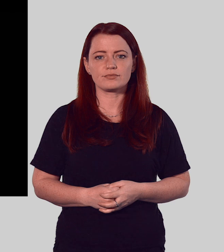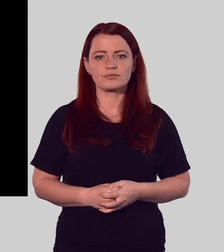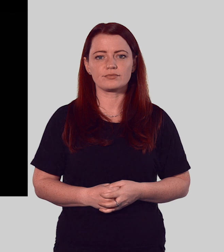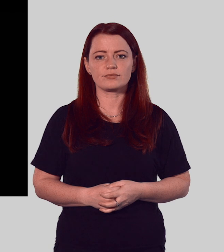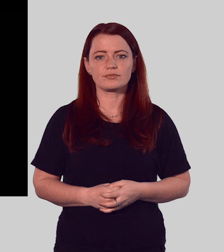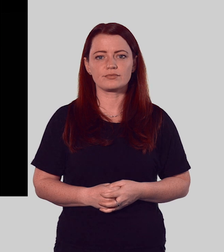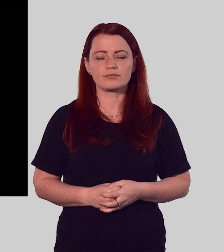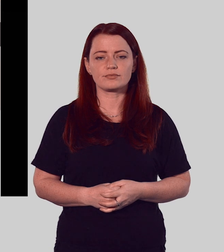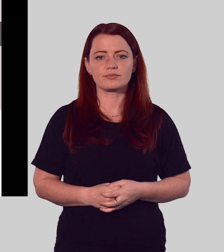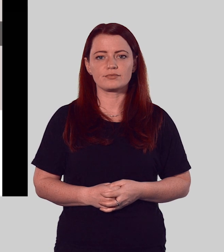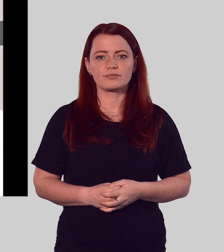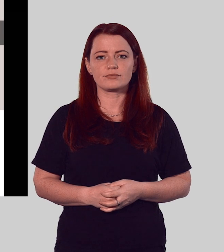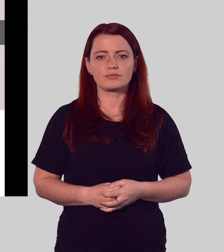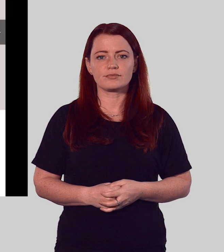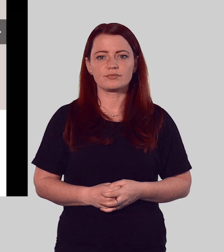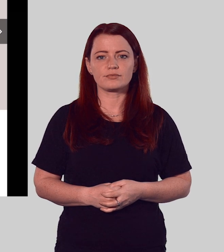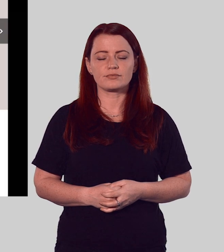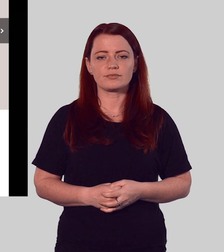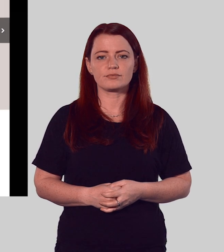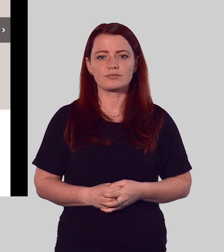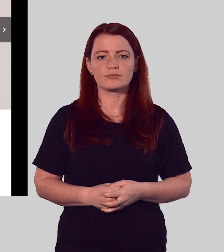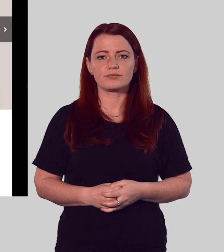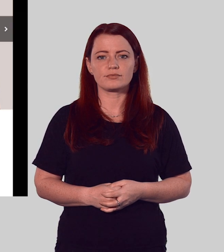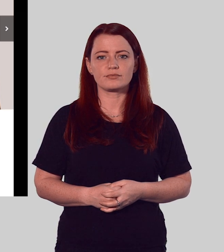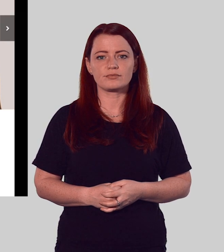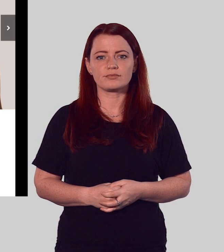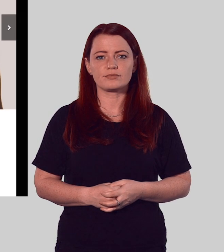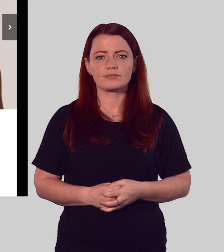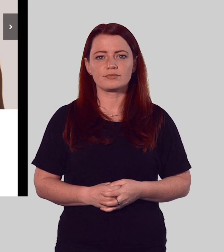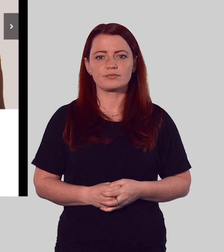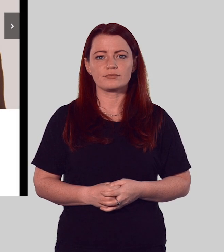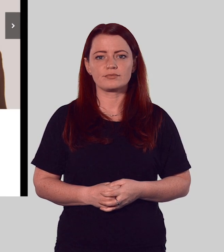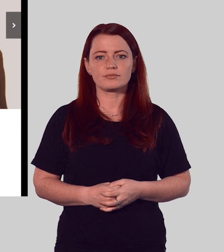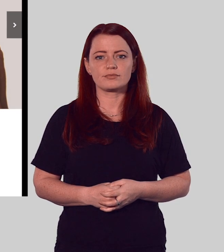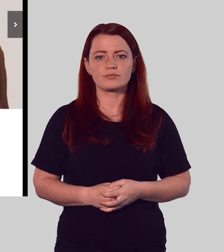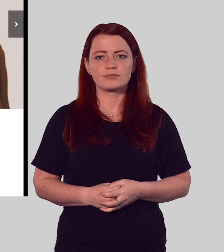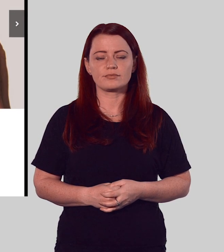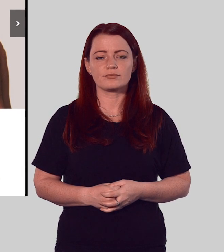To what I have to say